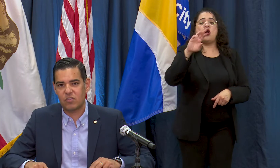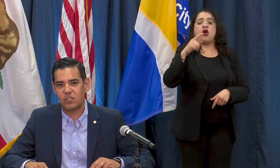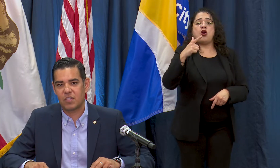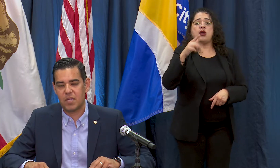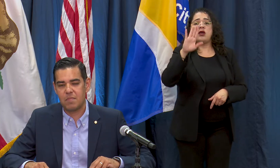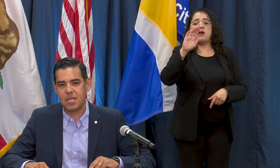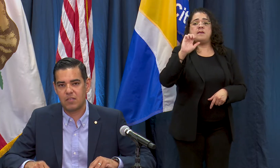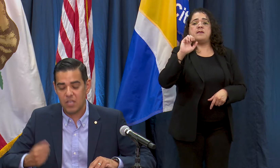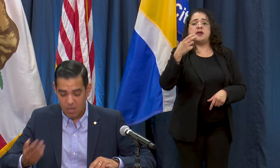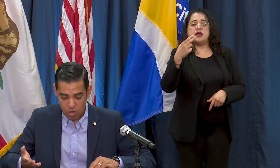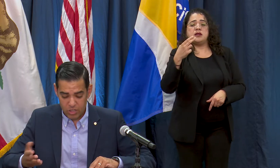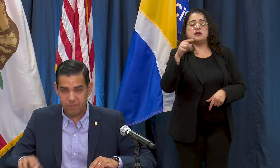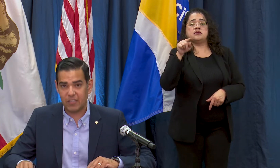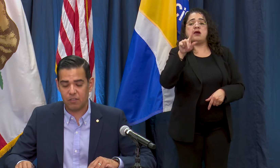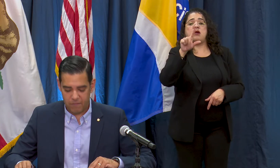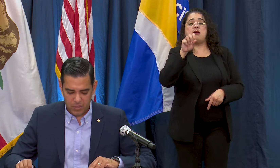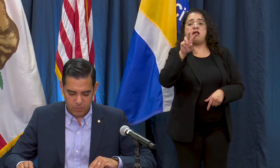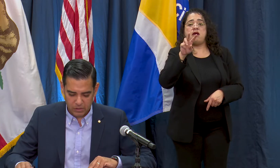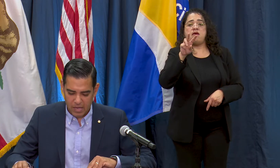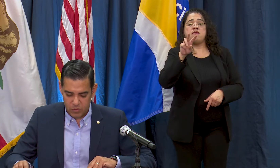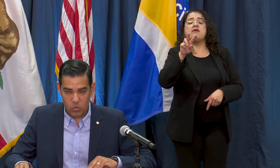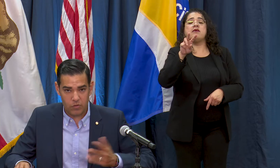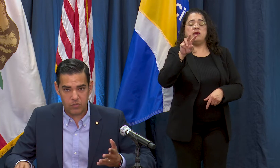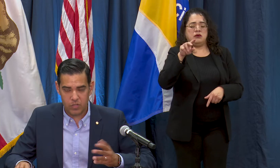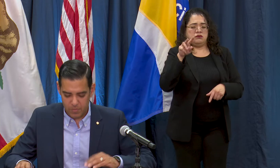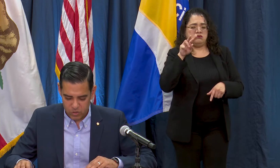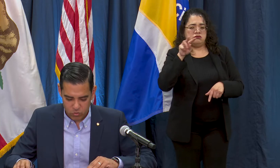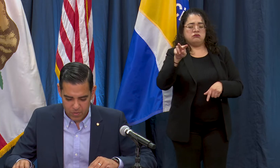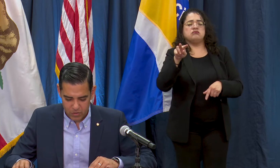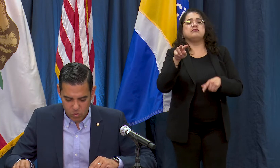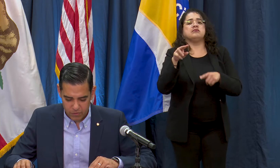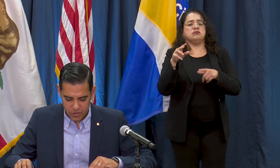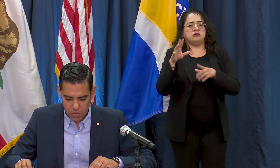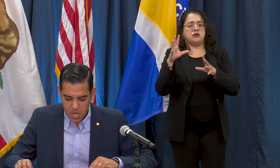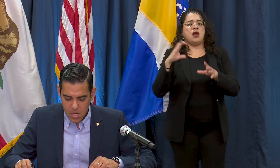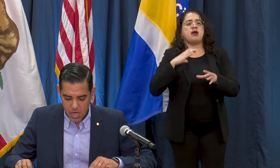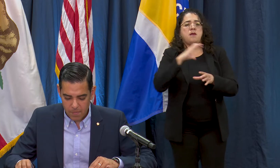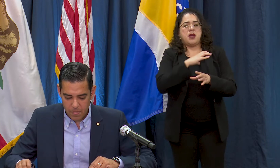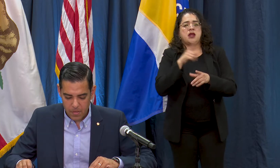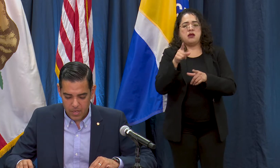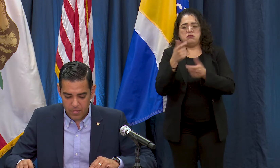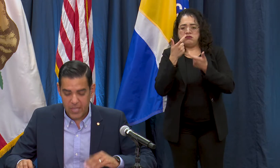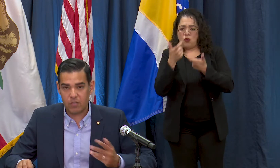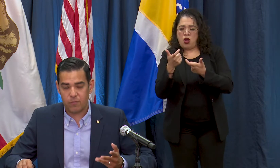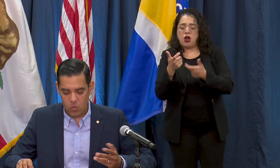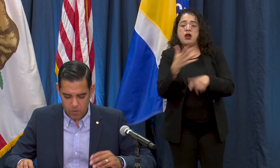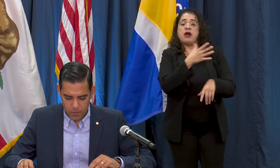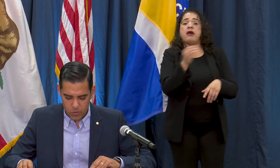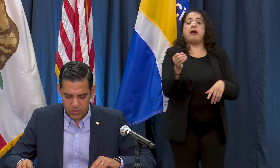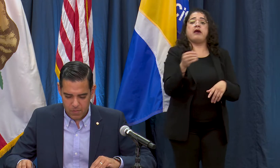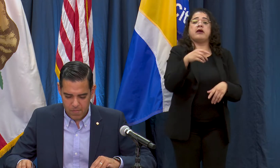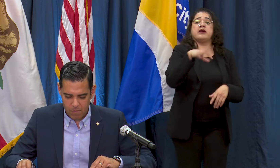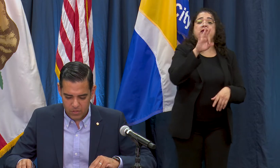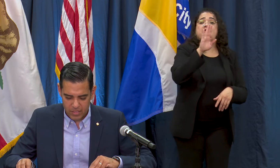to these committee meetings or you can find it on Facebook live, there's gonna be streaming as well so thank you for those committee members and